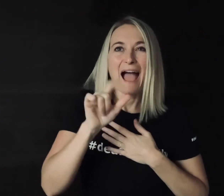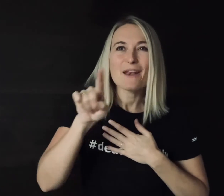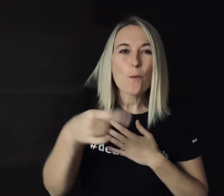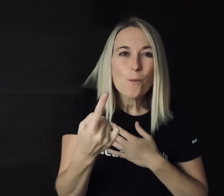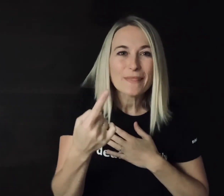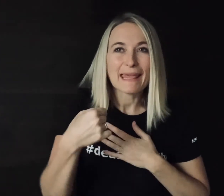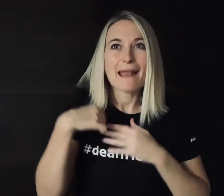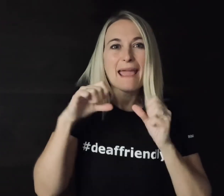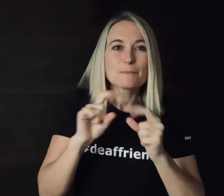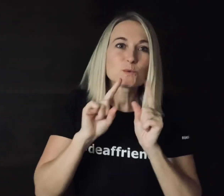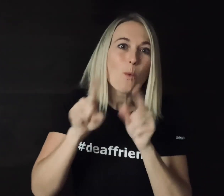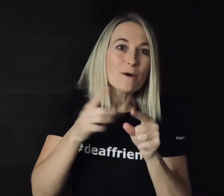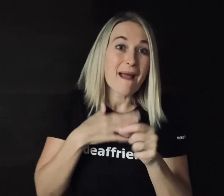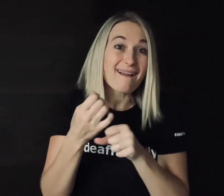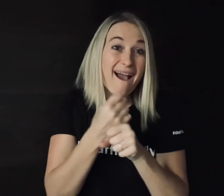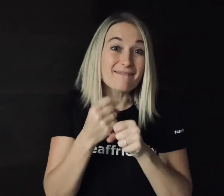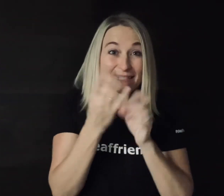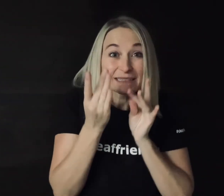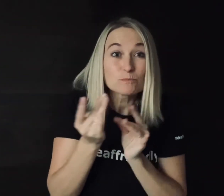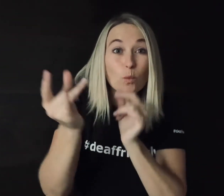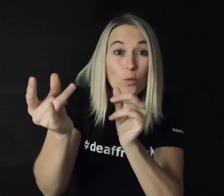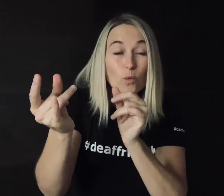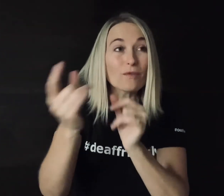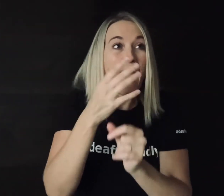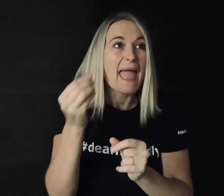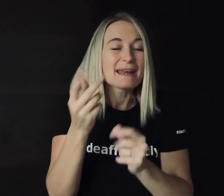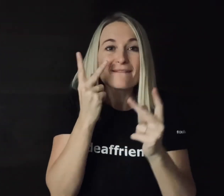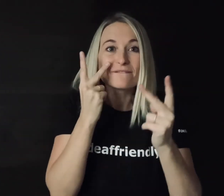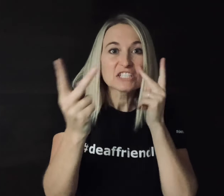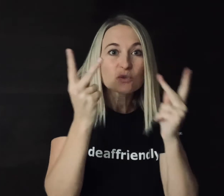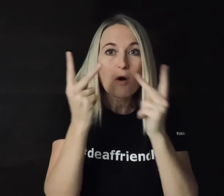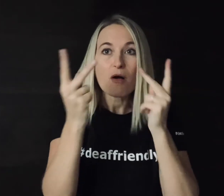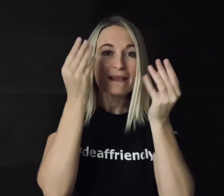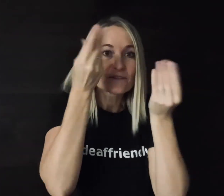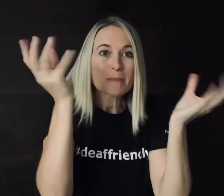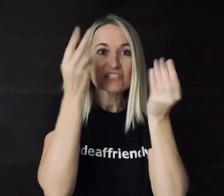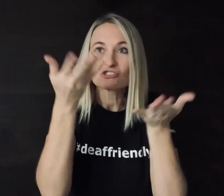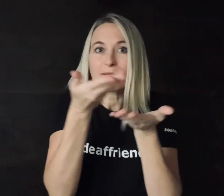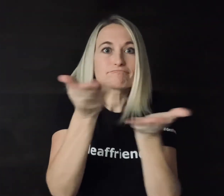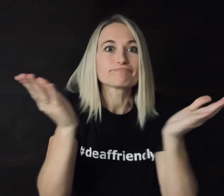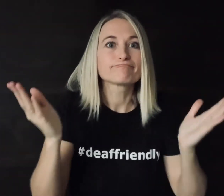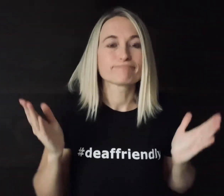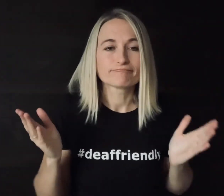Not only was I able to order my coffee smoothly, they had access to visual information -